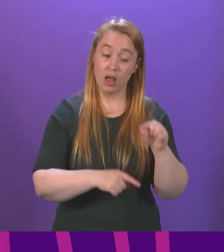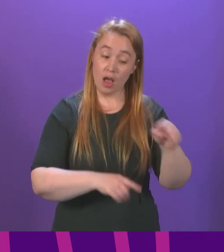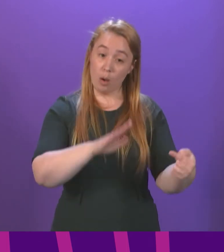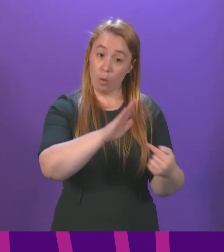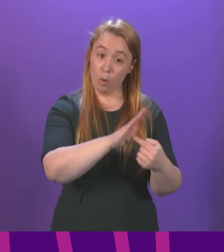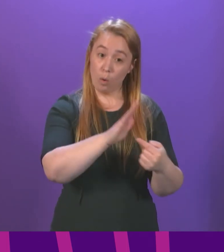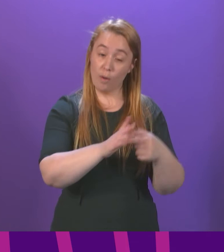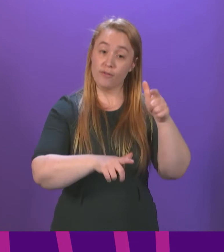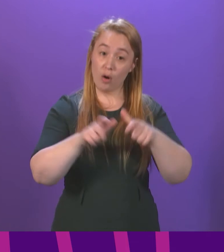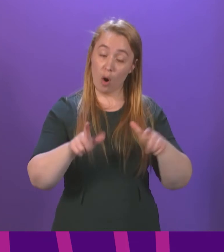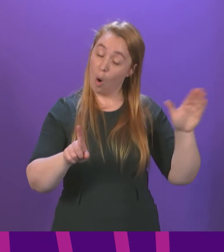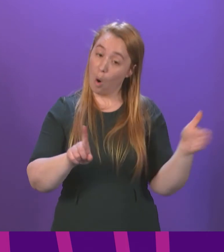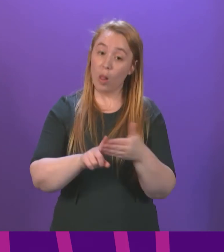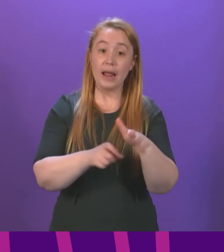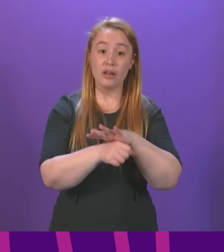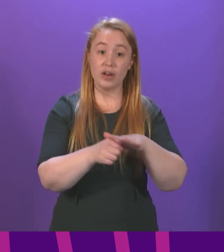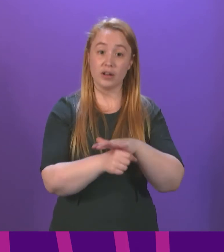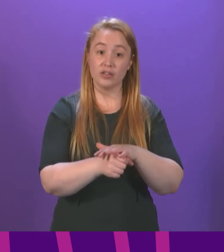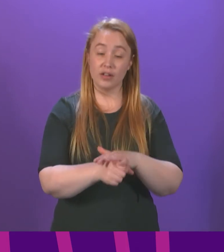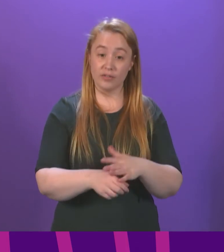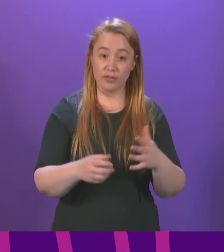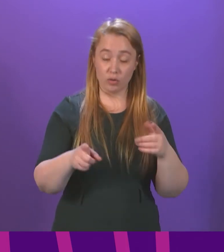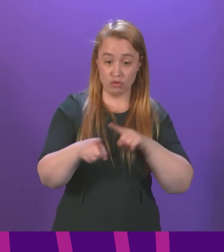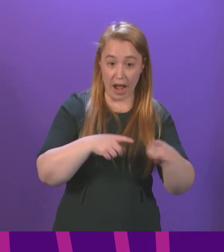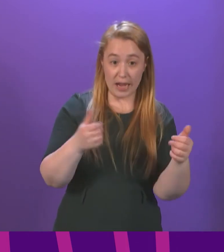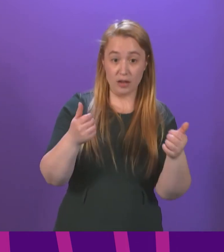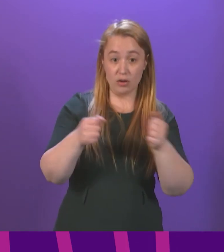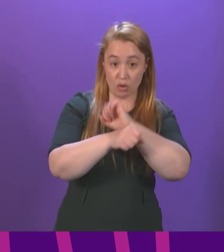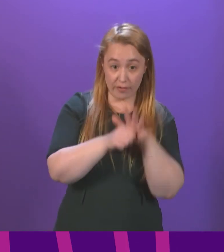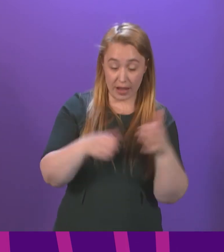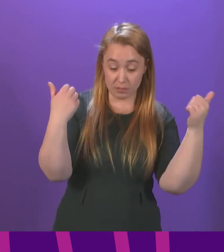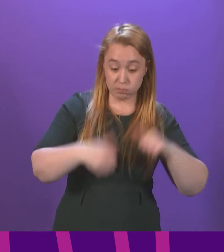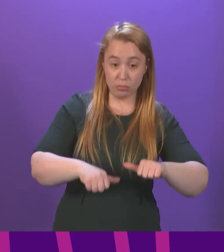all the areas that we are looking at in tackling the pandemic. It is critical alongside vaccination,